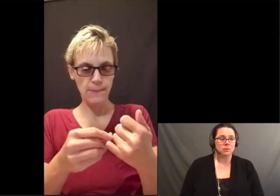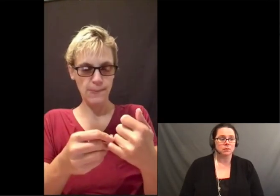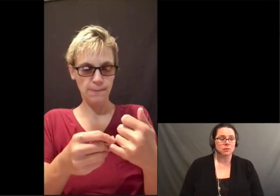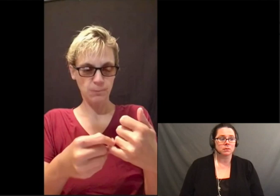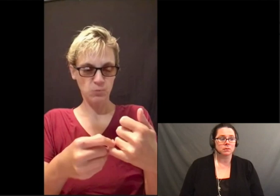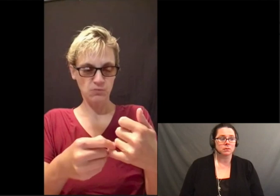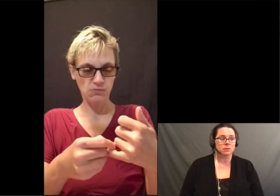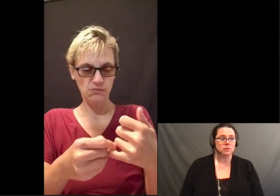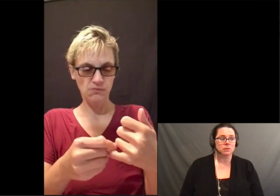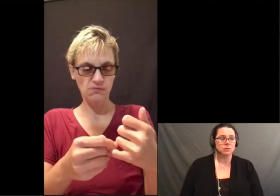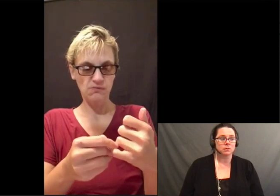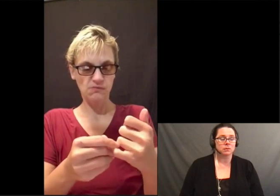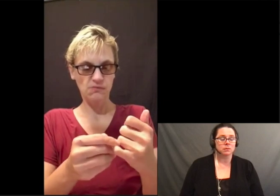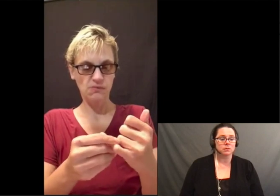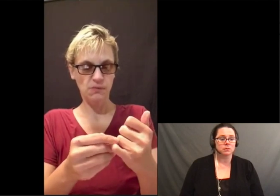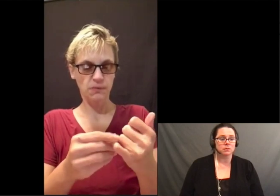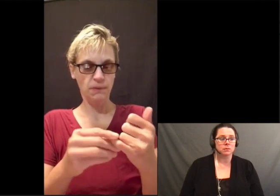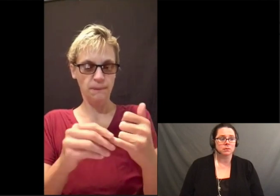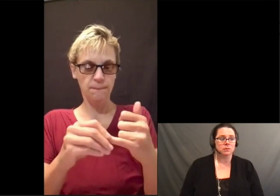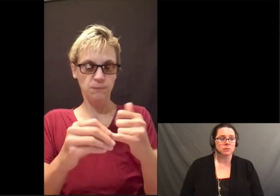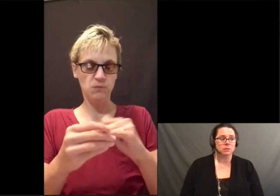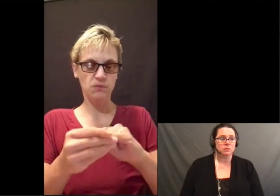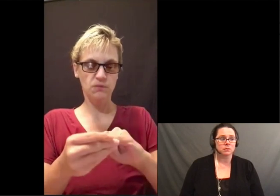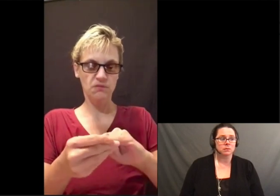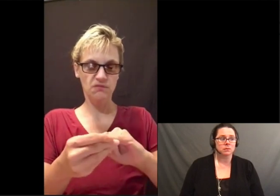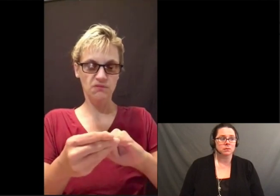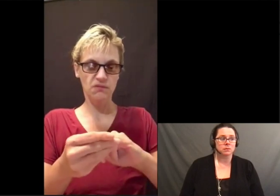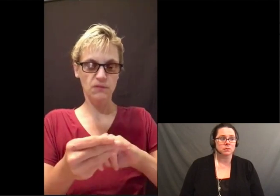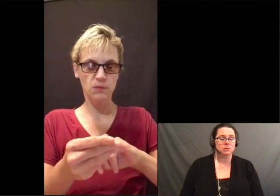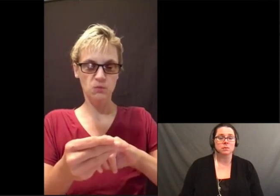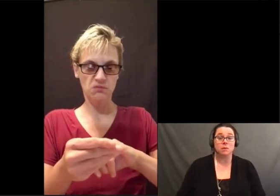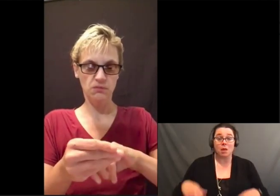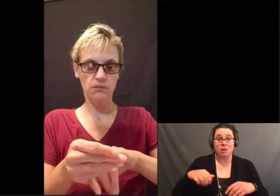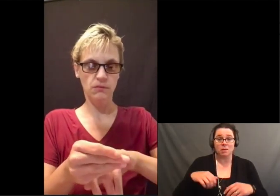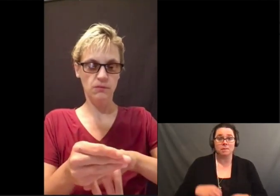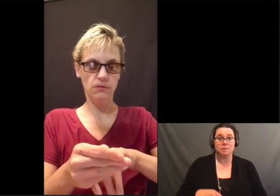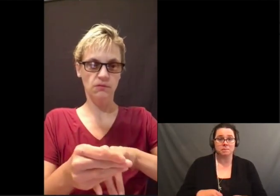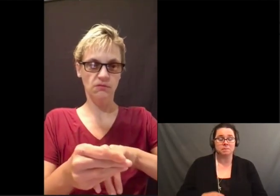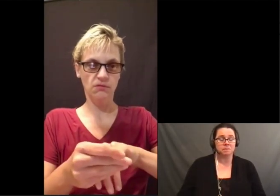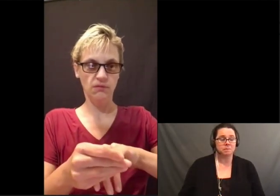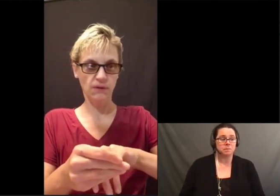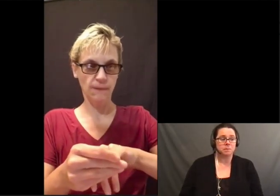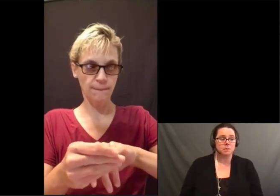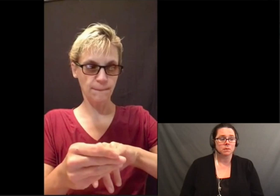Then what you want to do is use another nail to push it down.